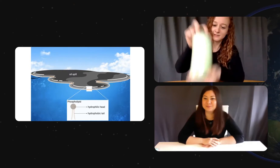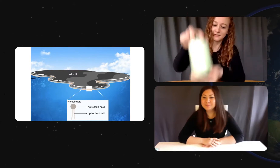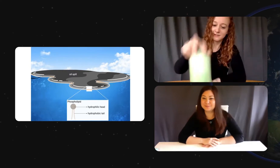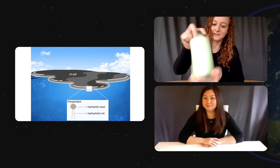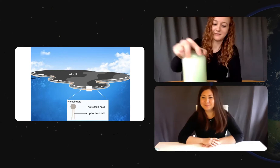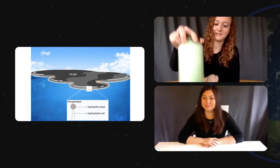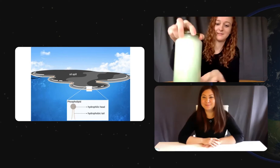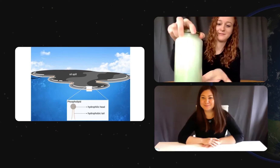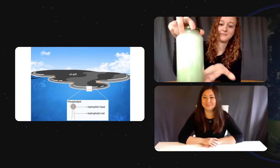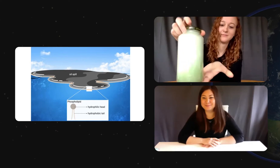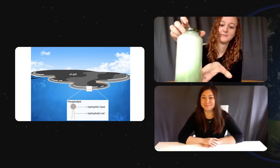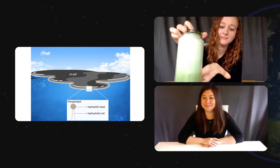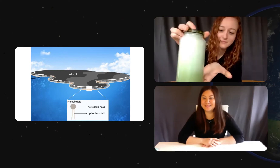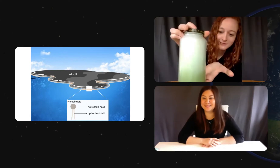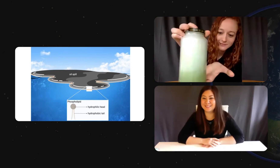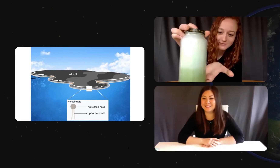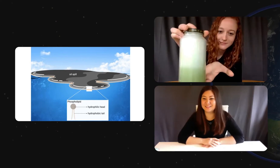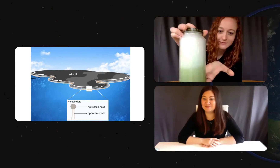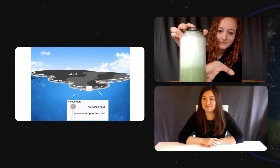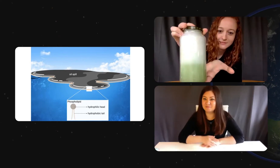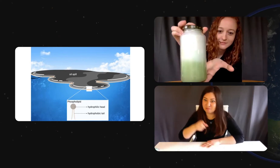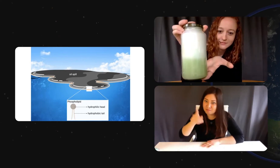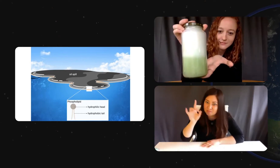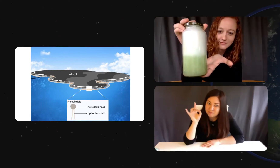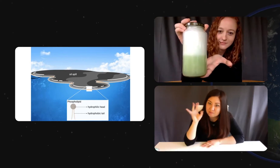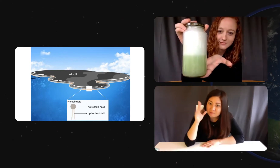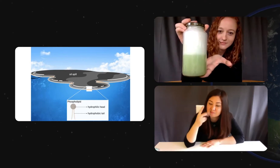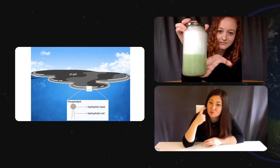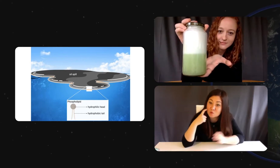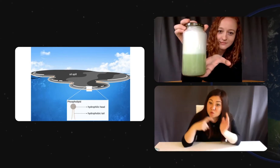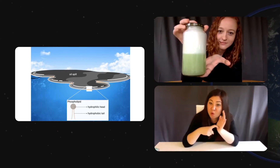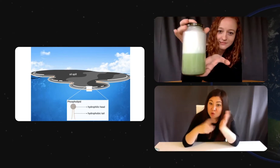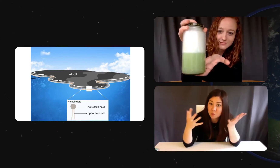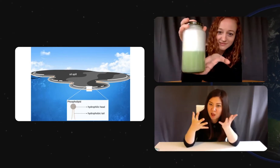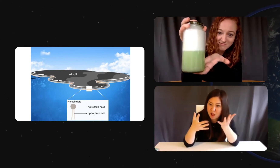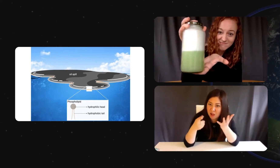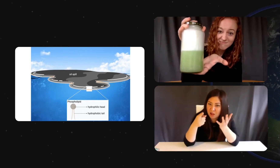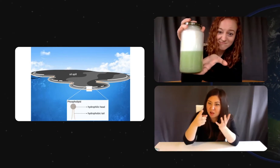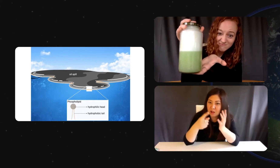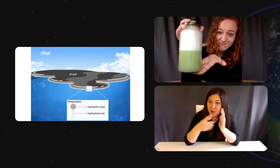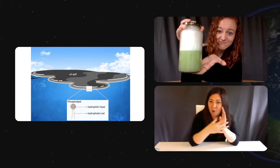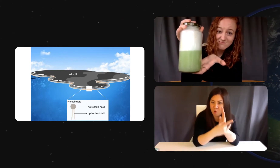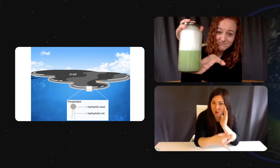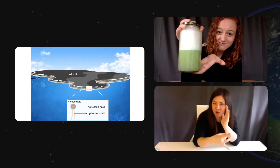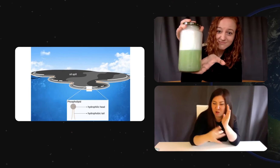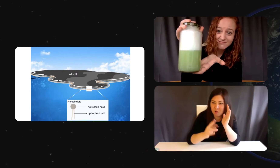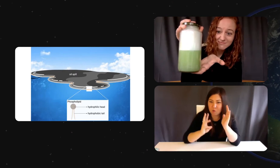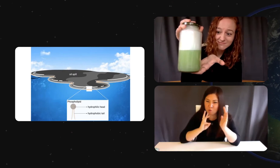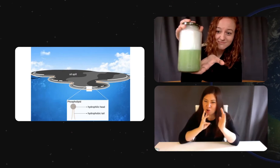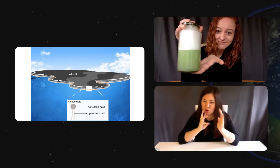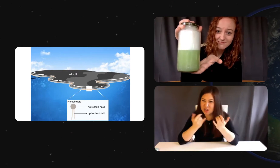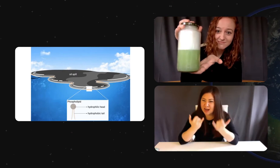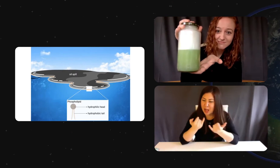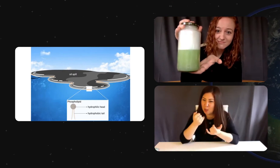My goodness! Notice what happened.